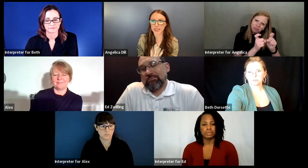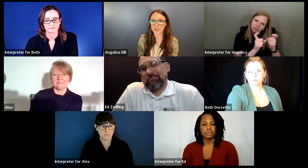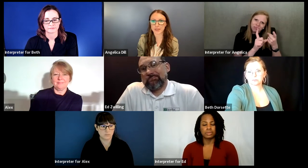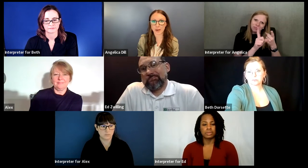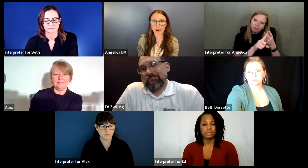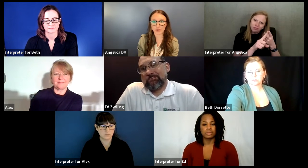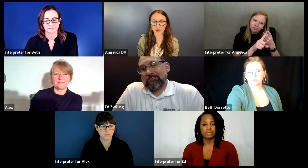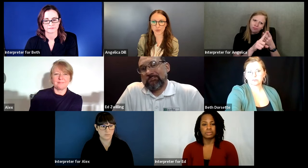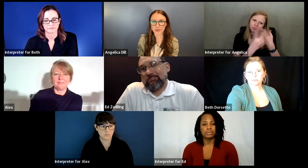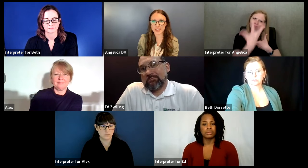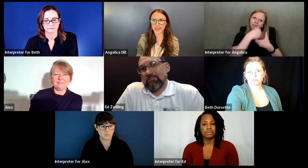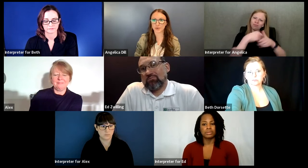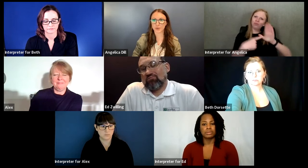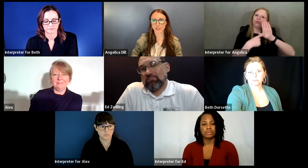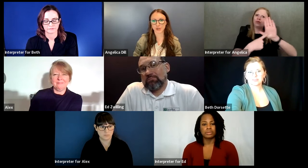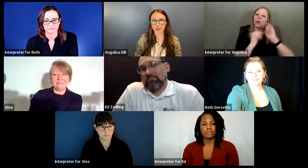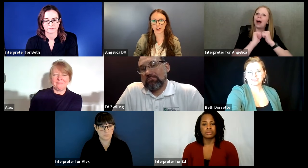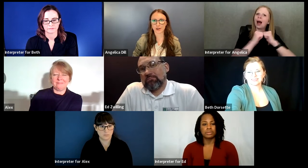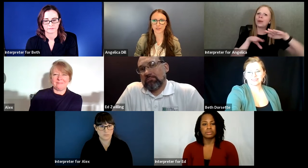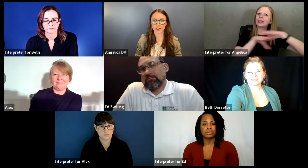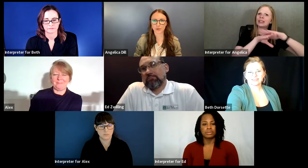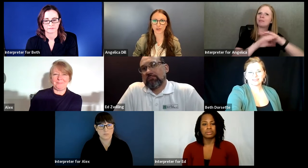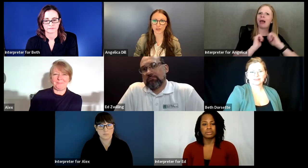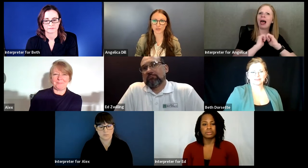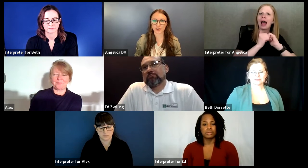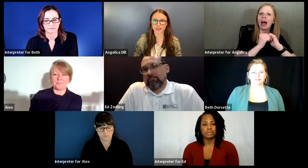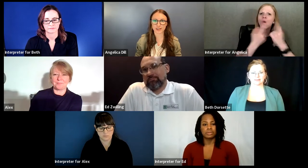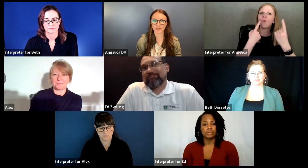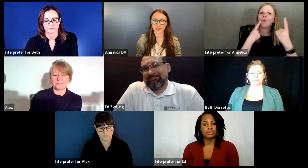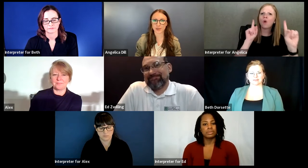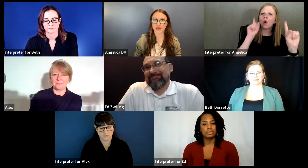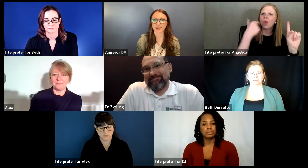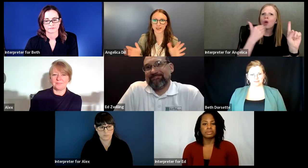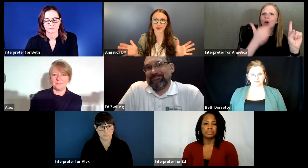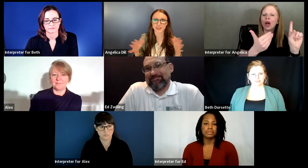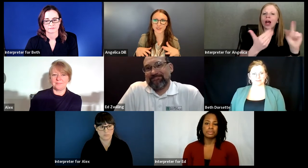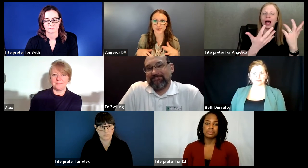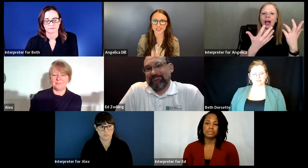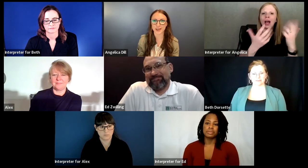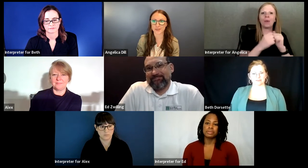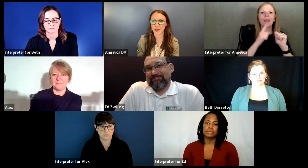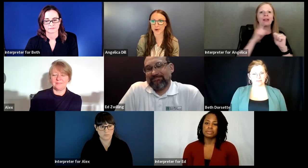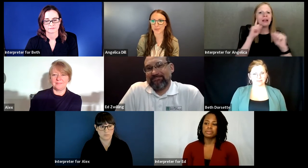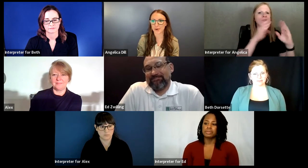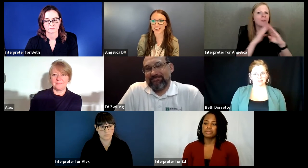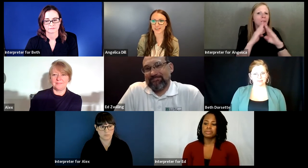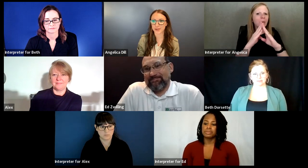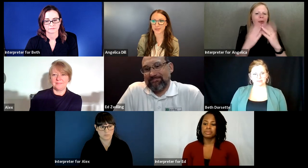and be that model on our website. And we want to show that off with all of the Deaf Community, individuals that have come on board.